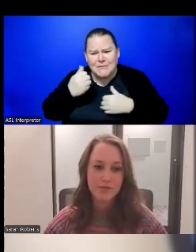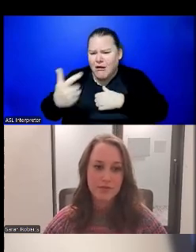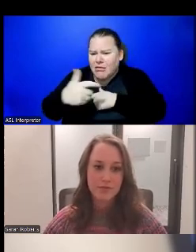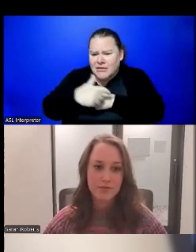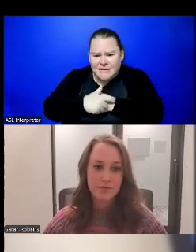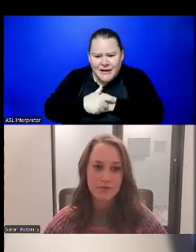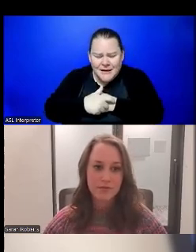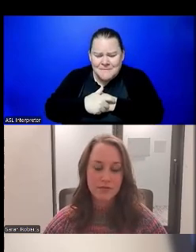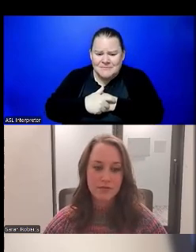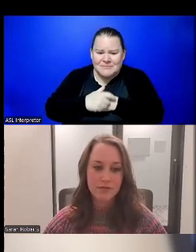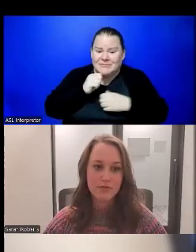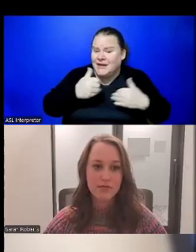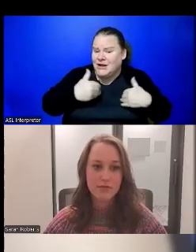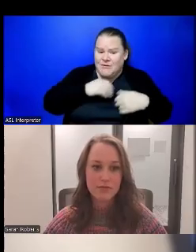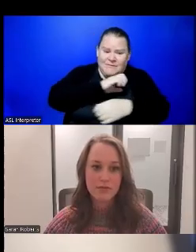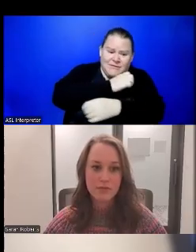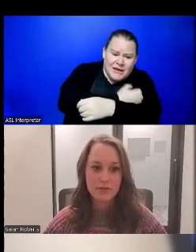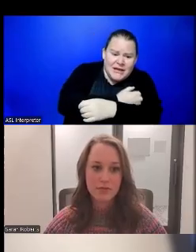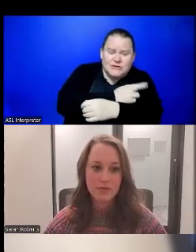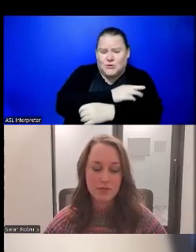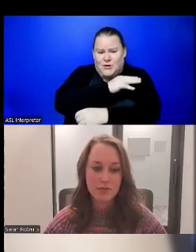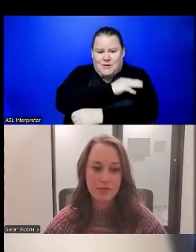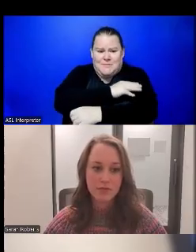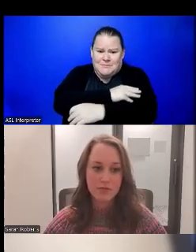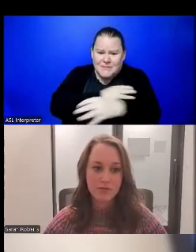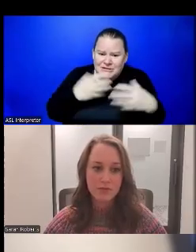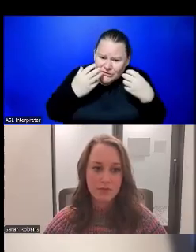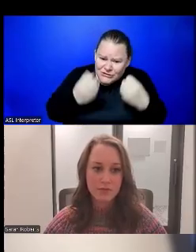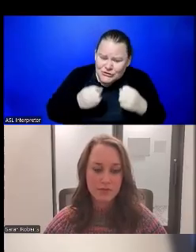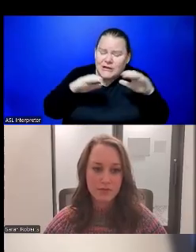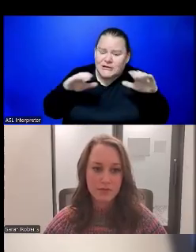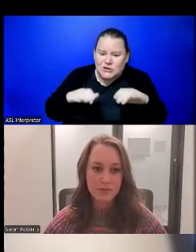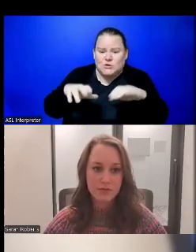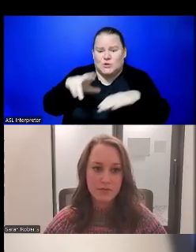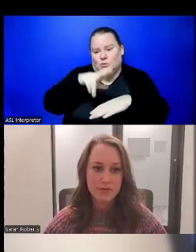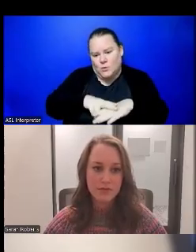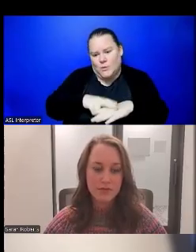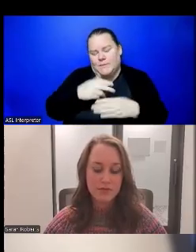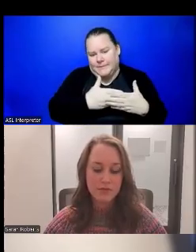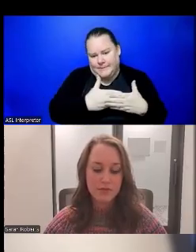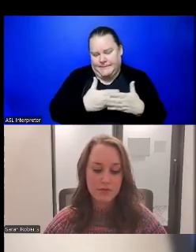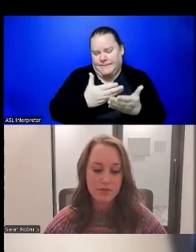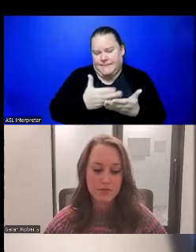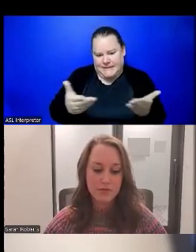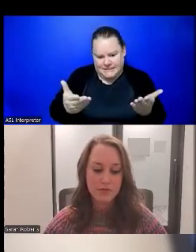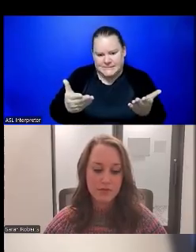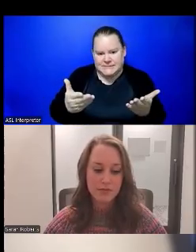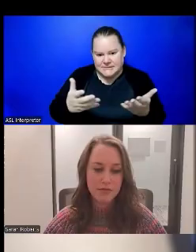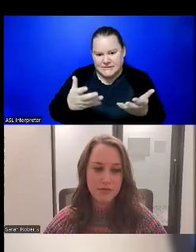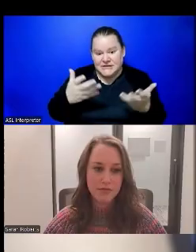don't have the energy or the muscle strength to do normal baby things. And so in the introduction of growth hormone,